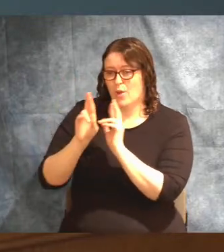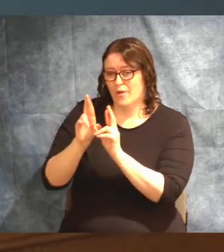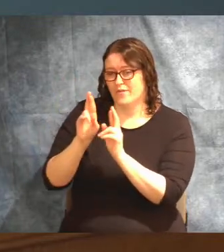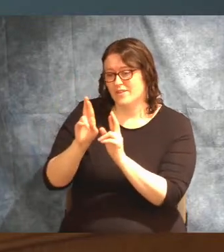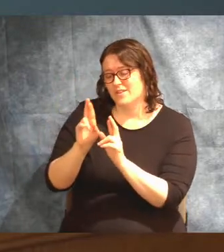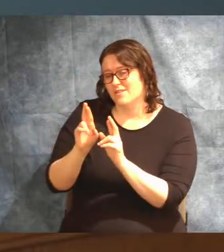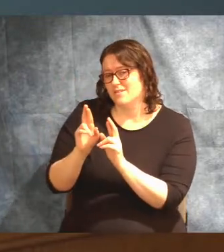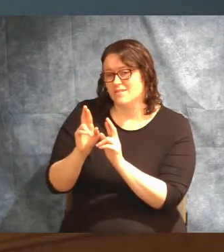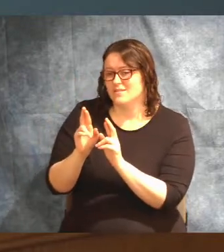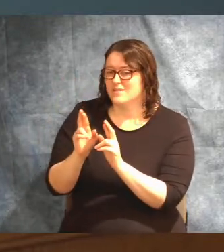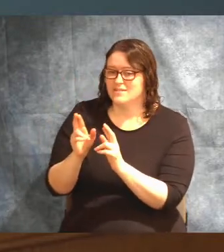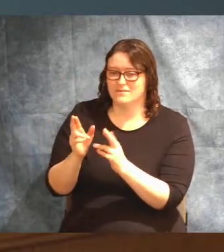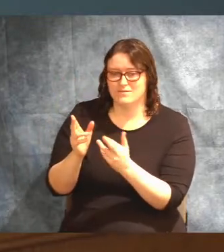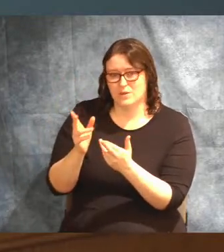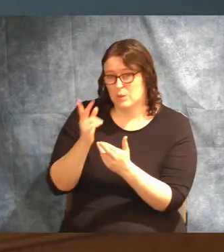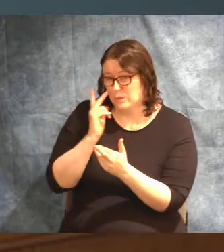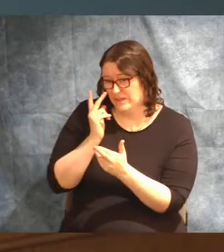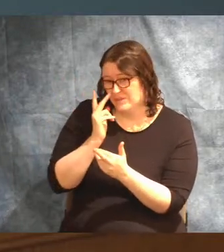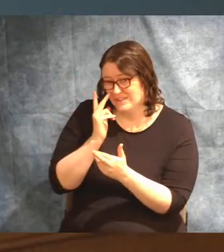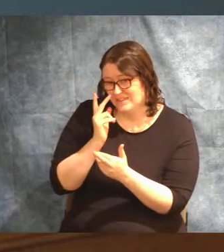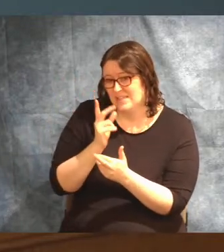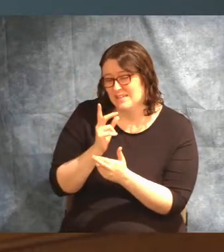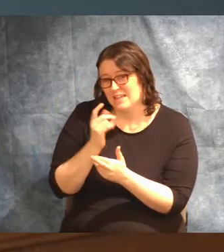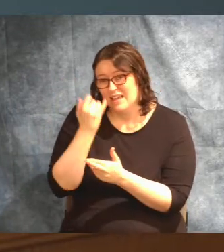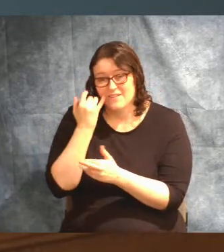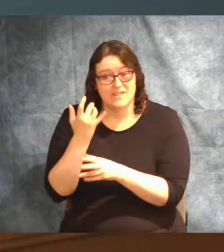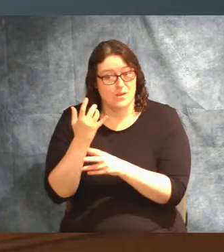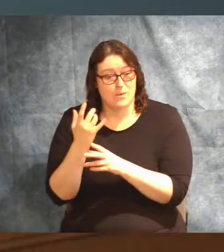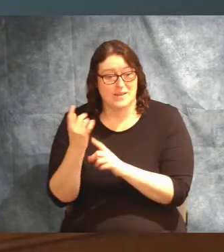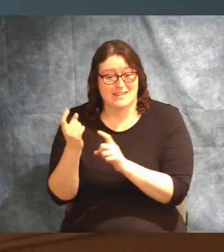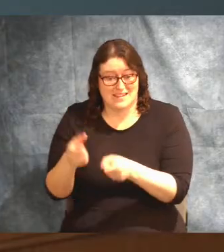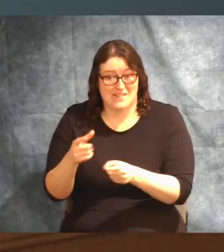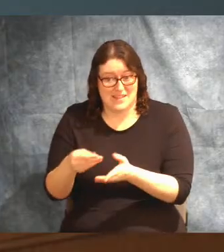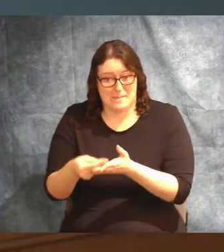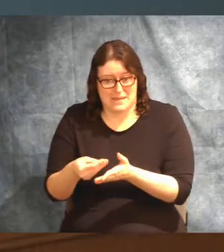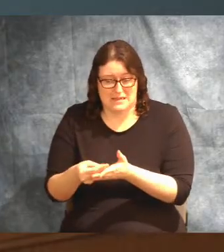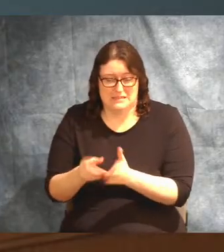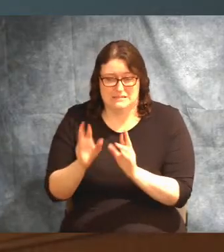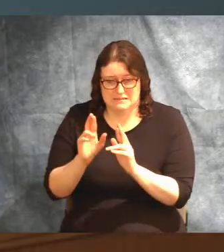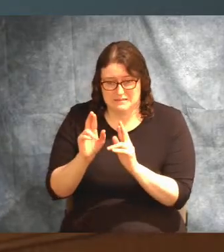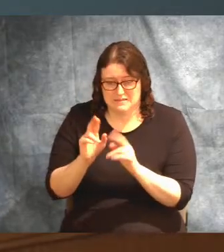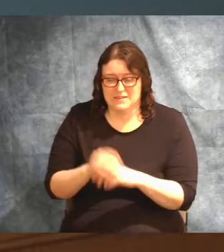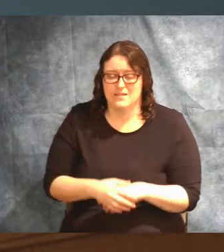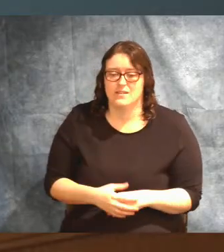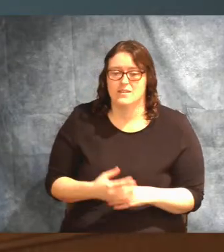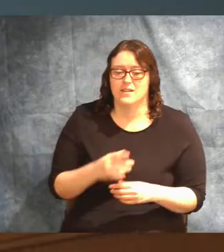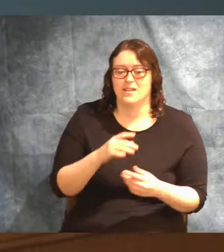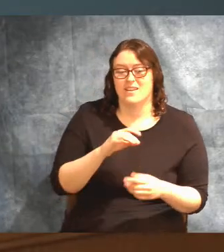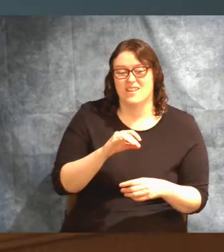find out whether or not they will receive a grant. Um, I attended the investment advisory committee.